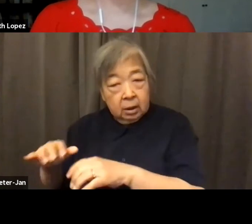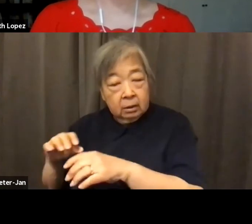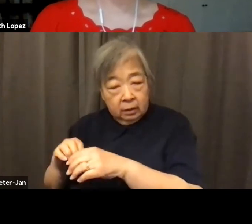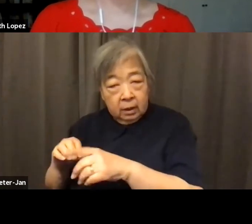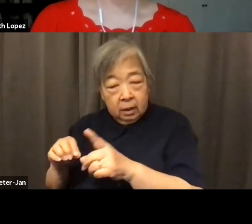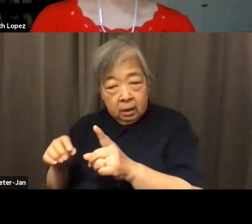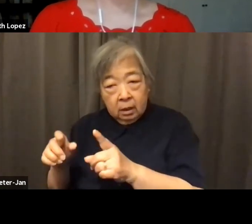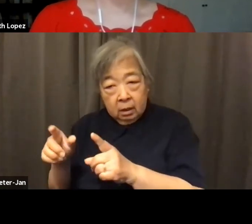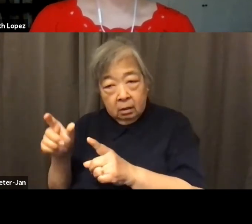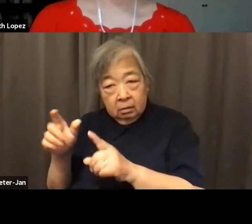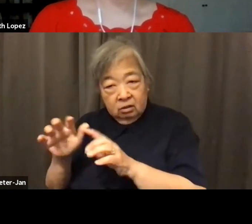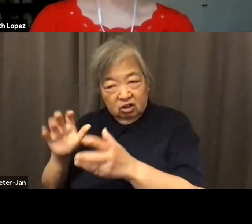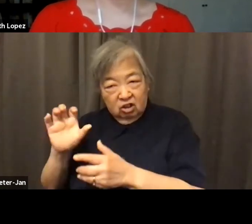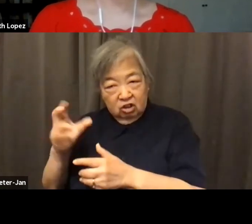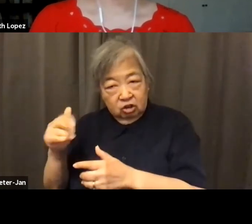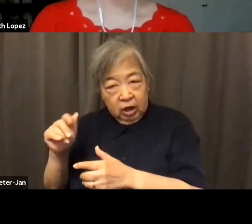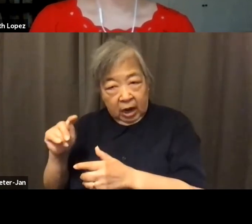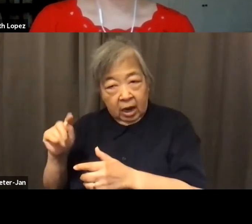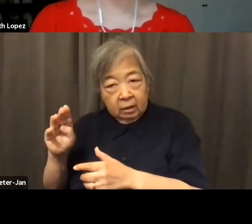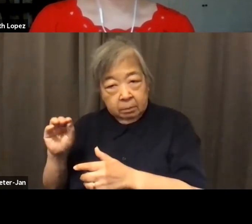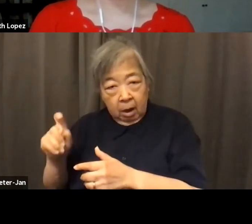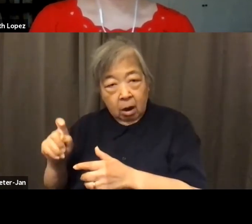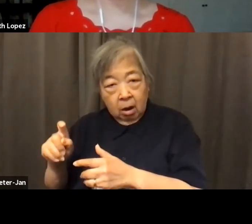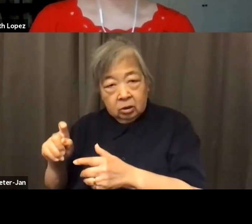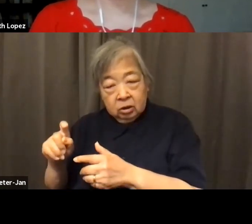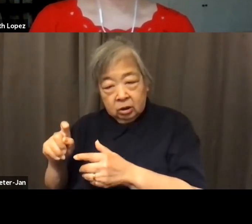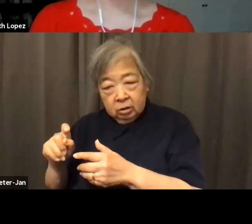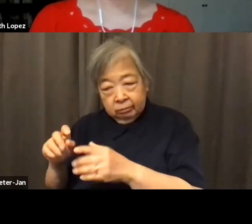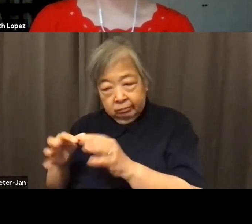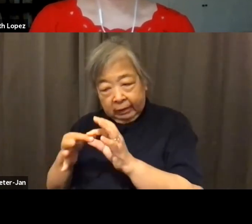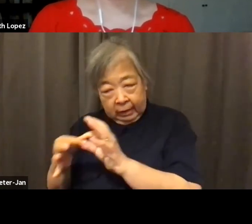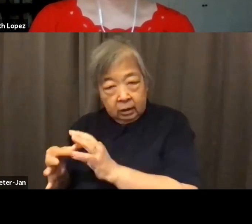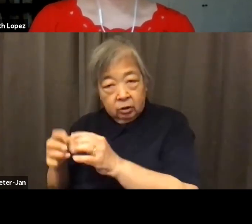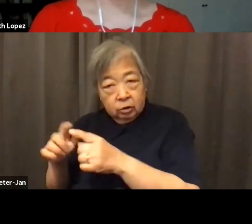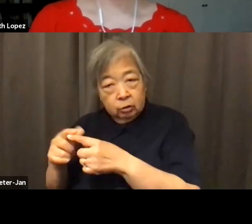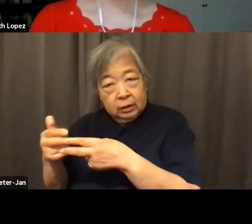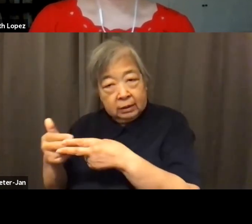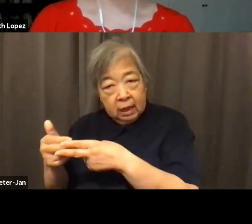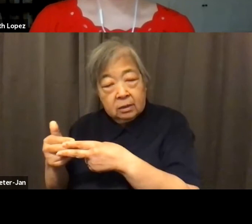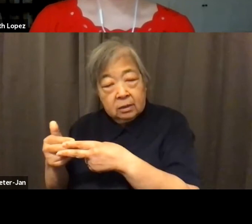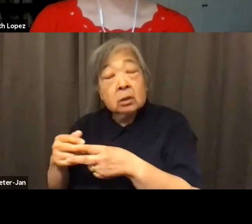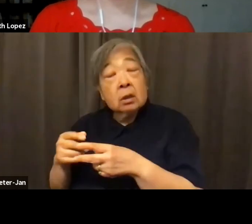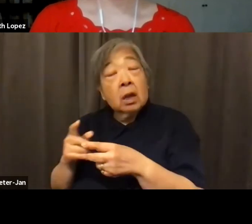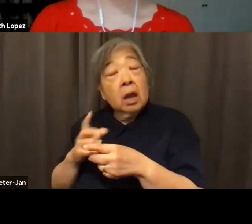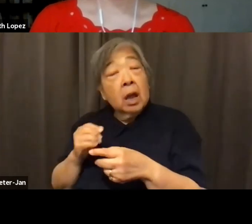for the session, so you can make sure to access those, and they will also be on our web page.